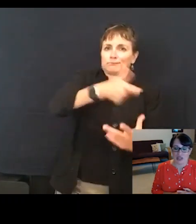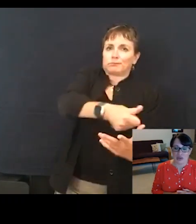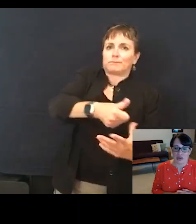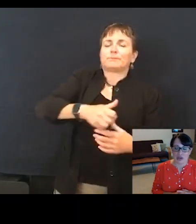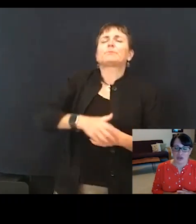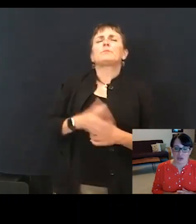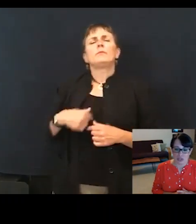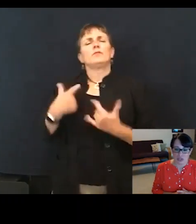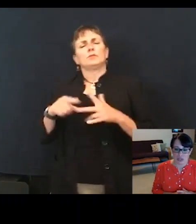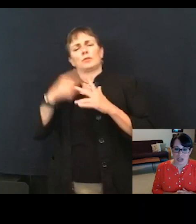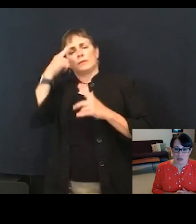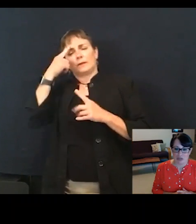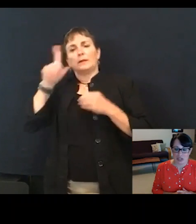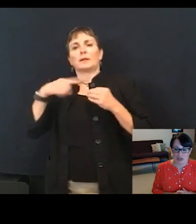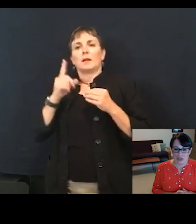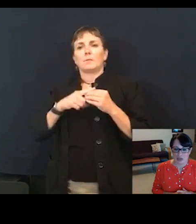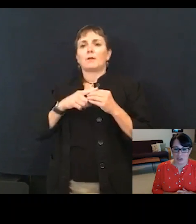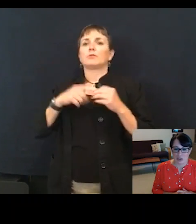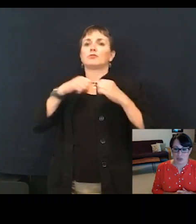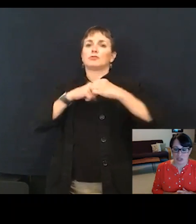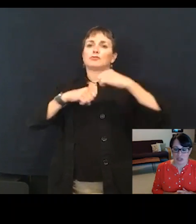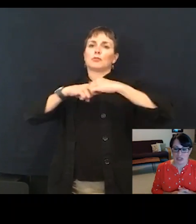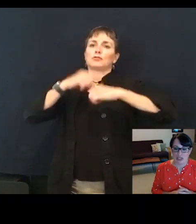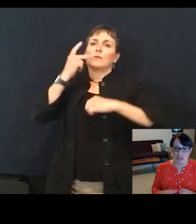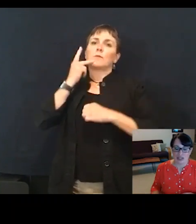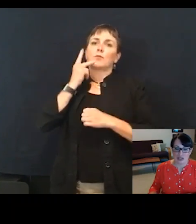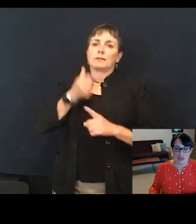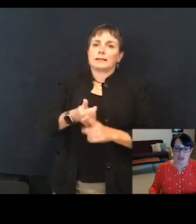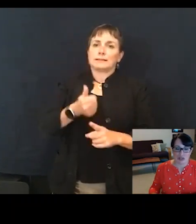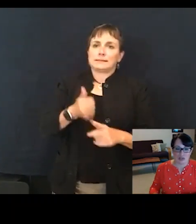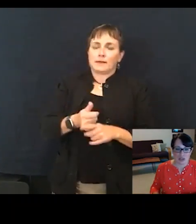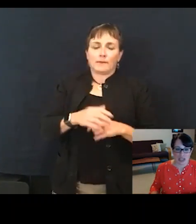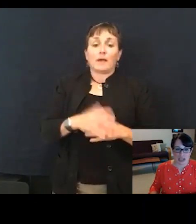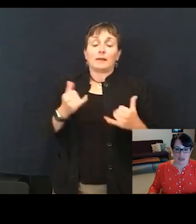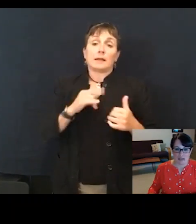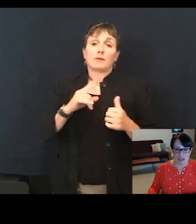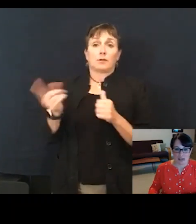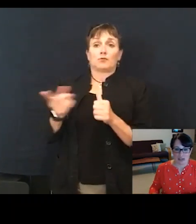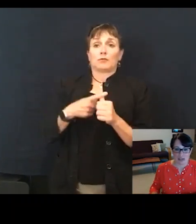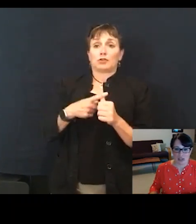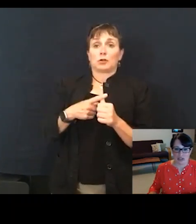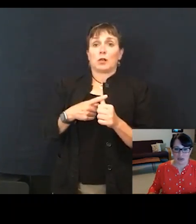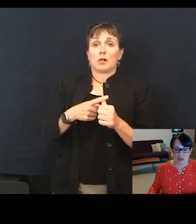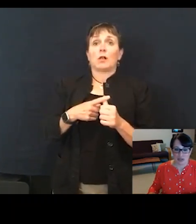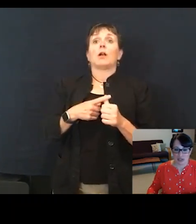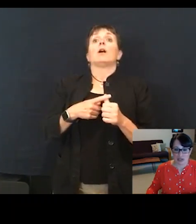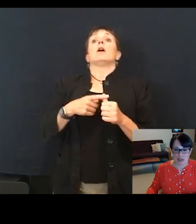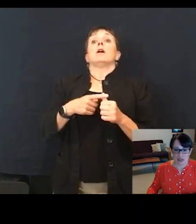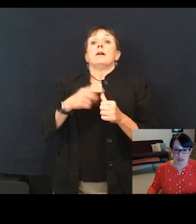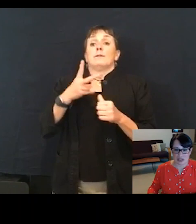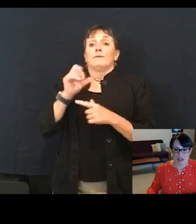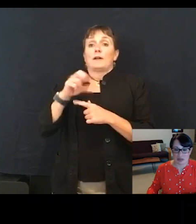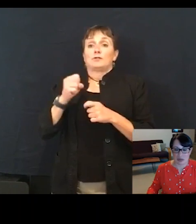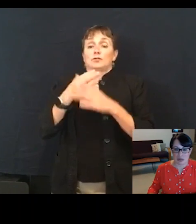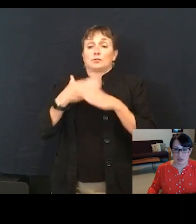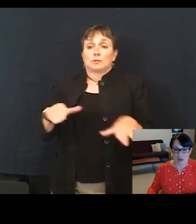So our original hybrid vectors were split such that the front half vector encoded sequence corresponding